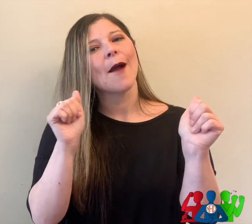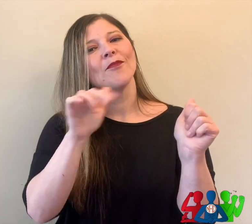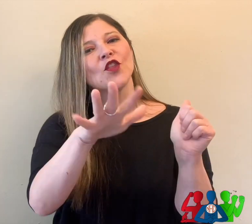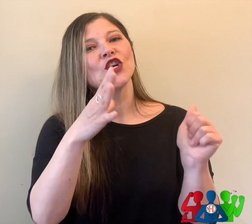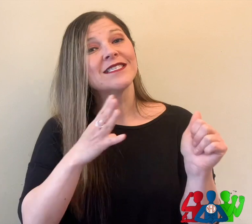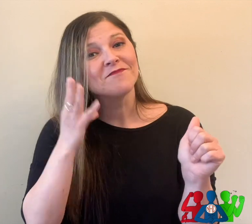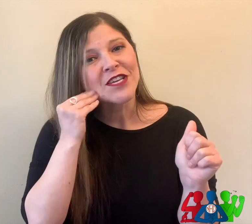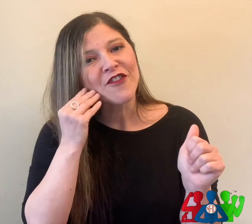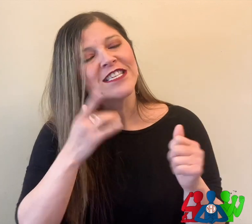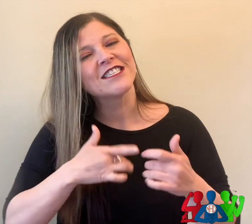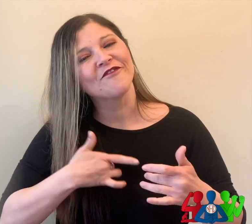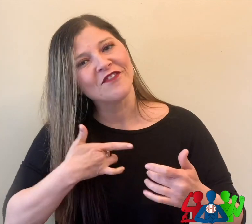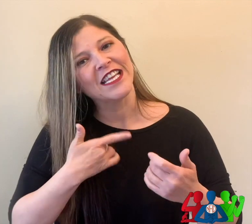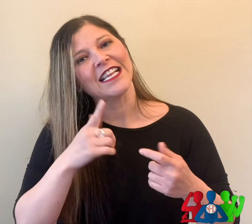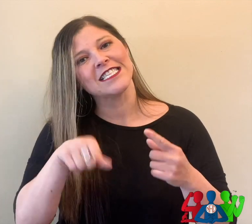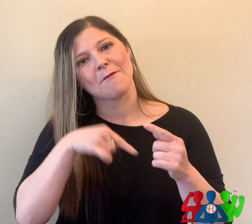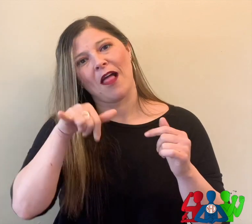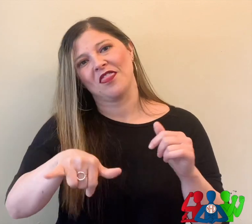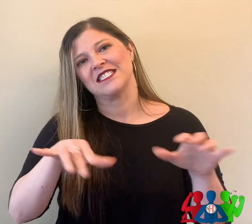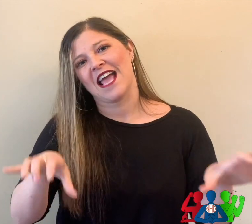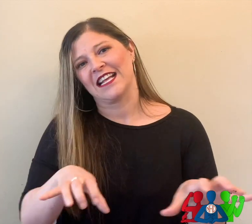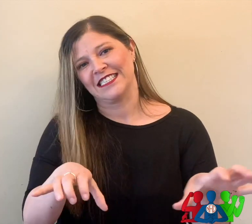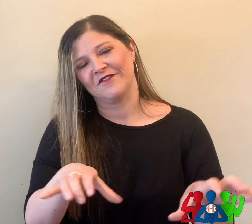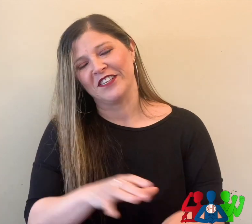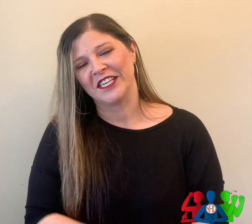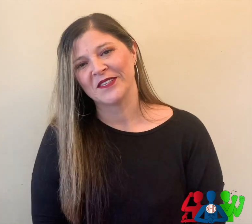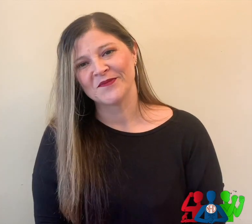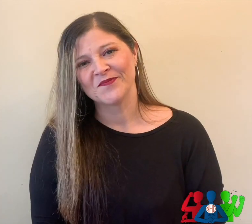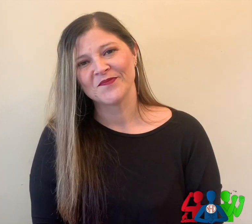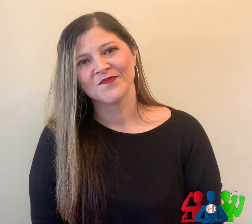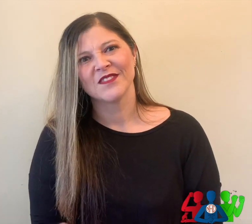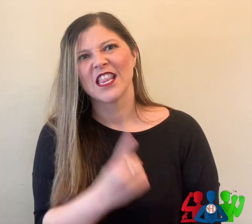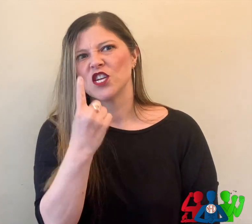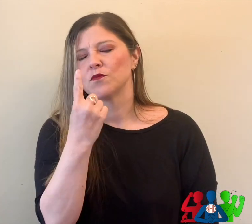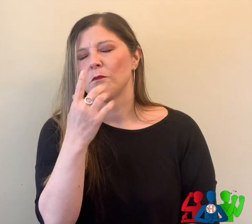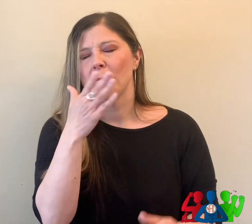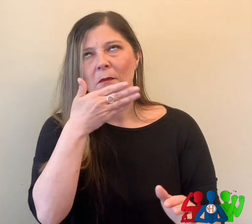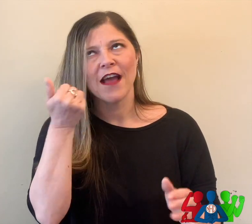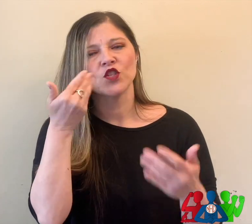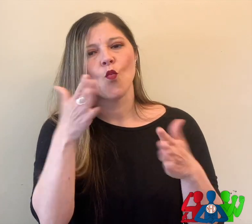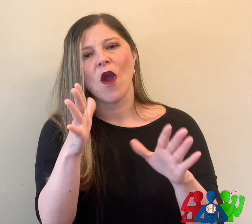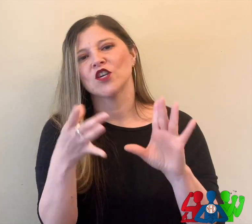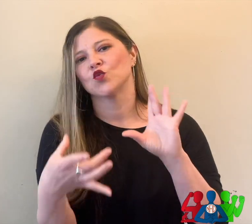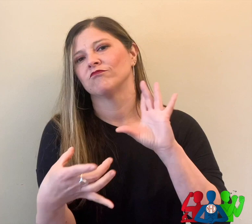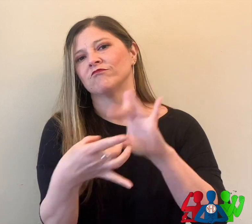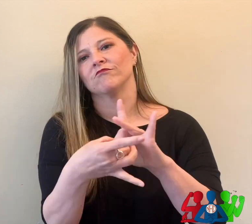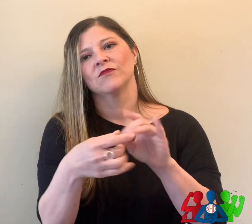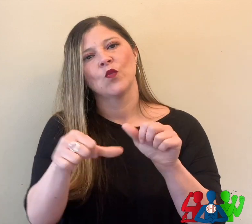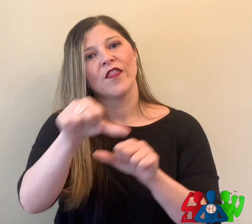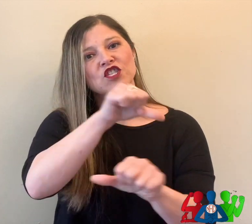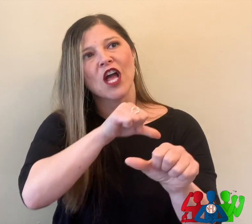They do those two activities, and then they share out opening up their experience to the